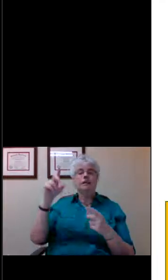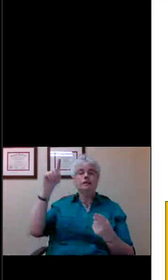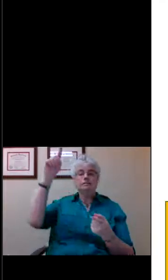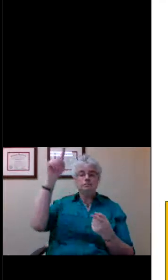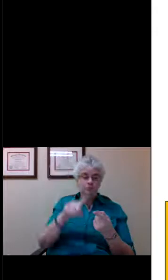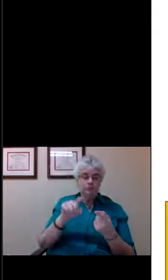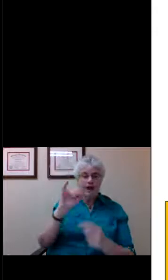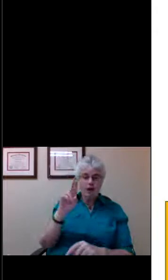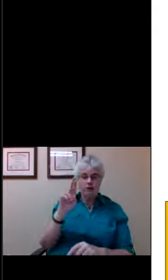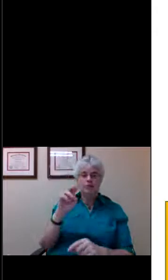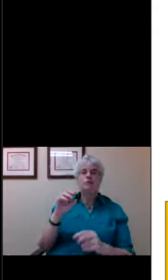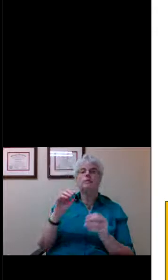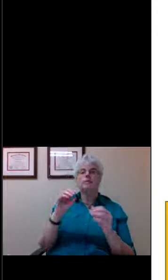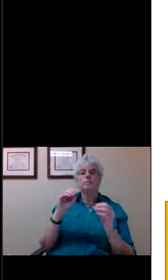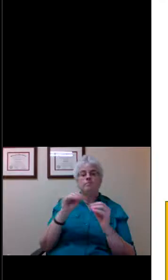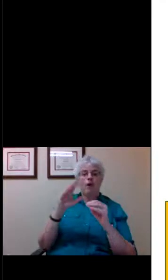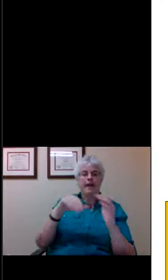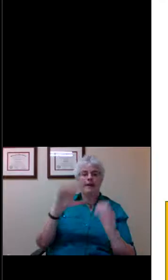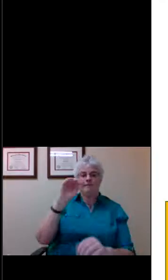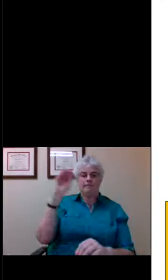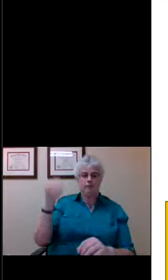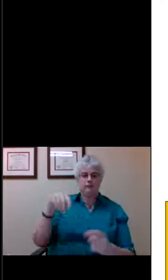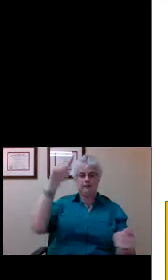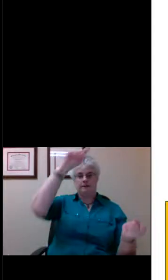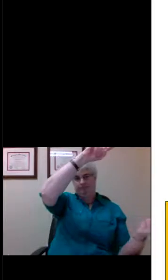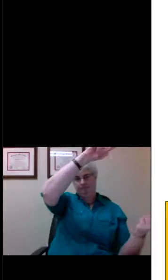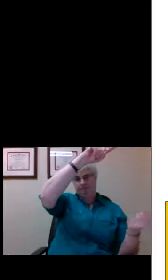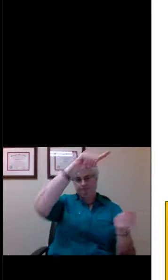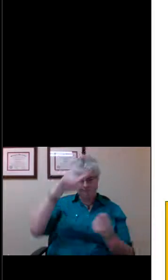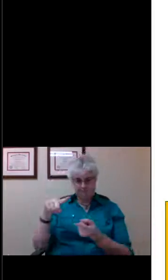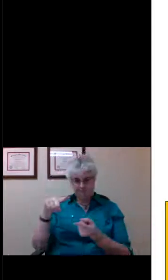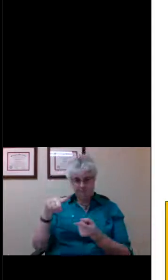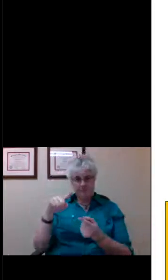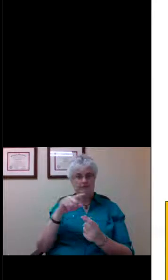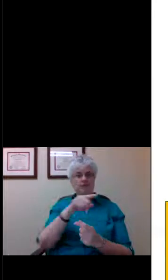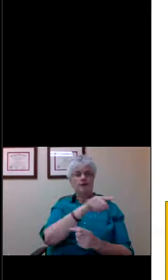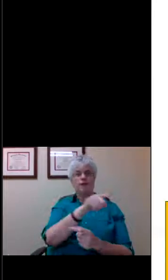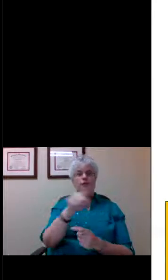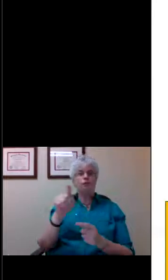from ISD now, there was a big reduction and number of incident reports by, like,